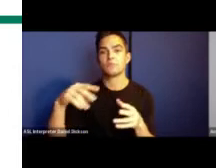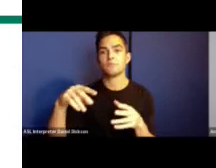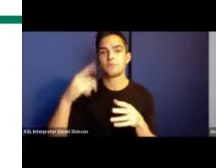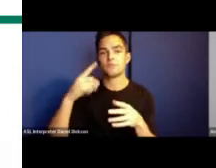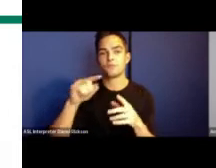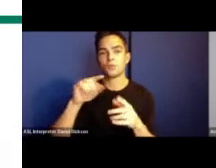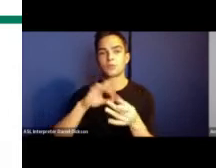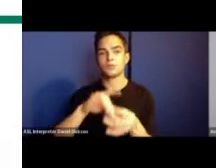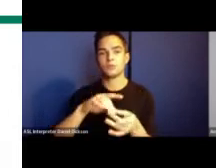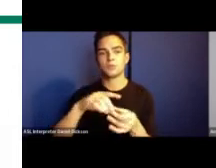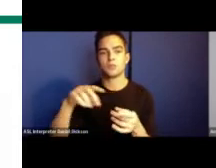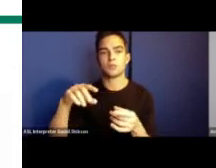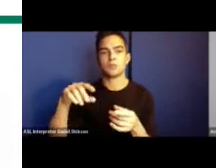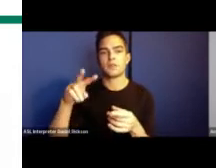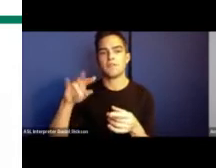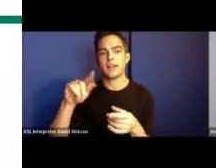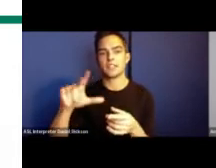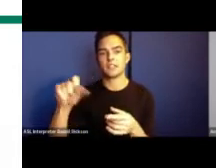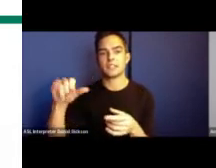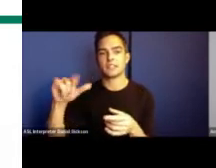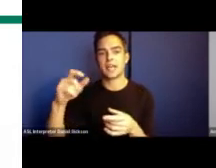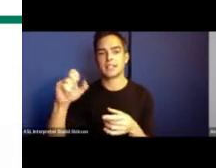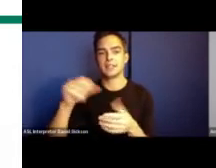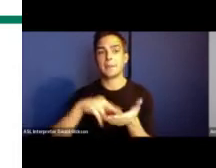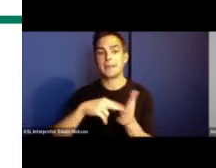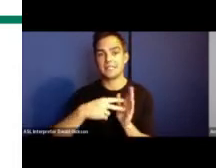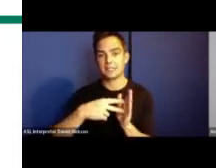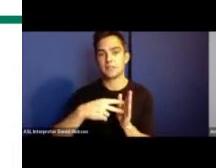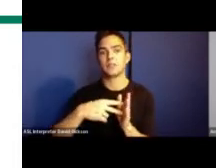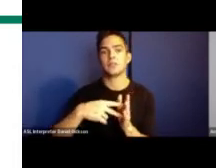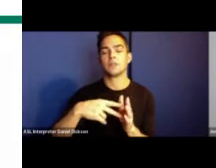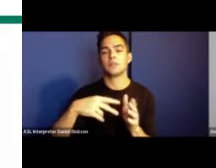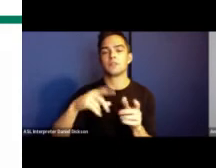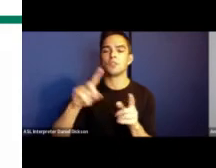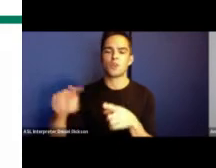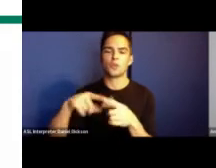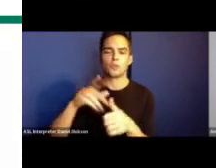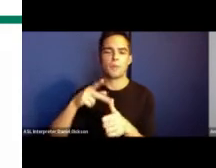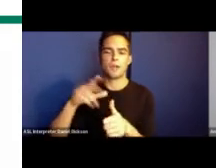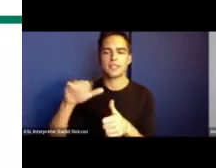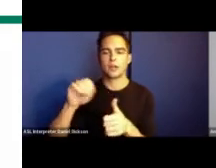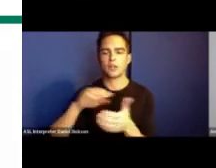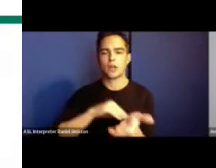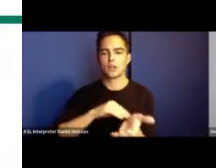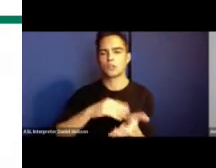when we go to see a primary care physician or a general practitioner, typically what